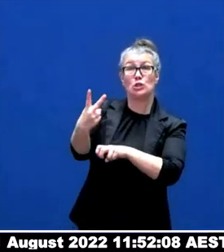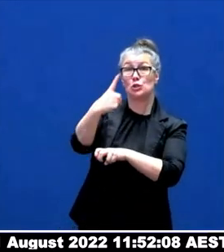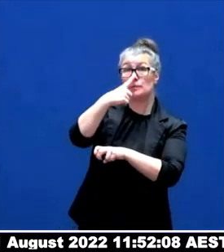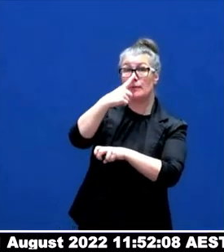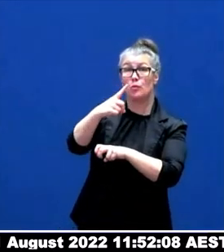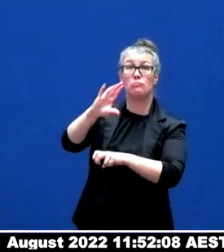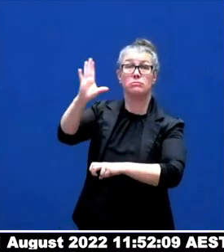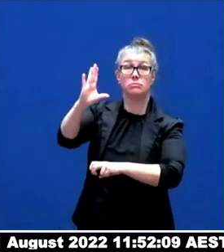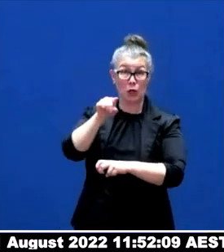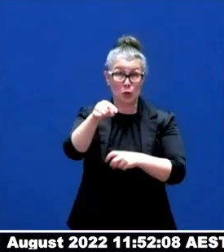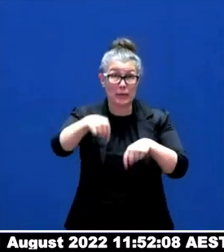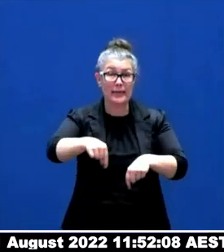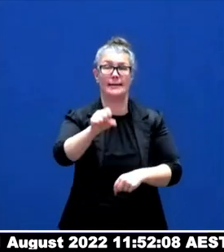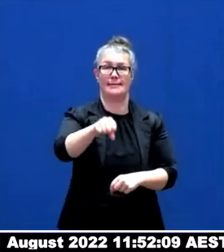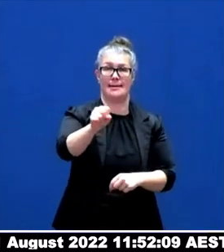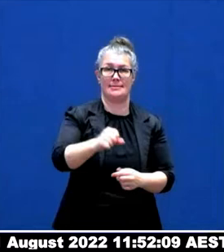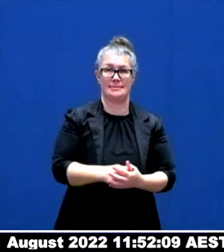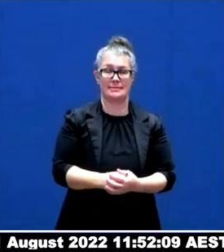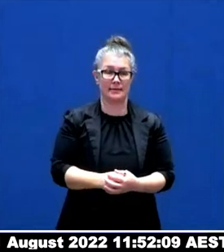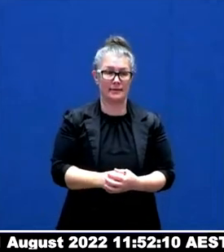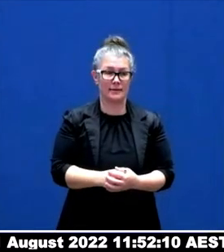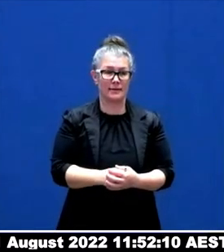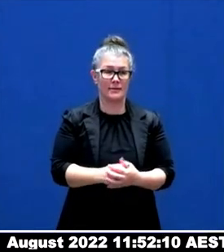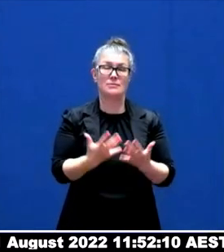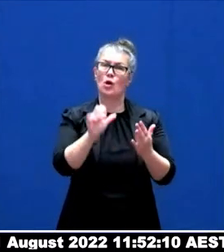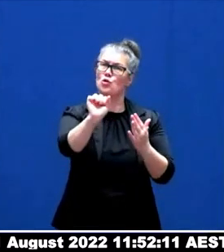I want you to look at paragraph eight of your statement.